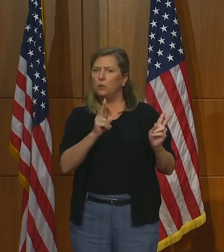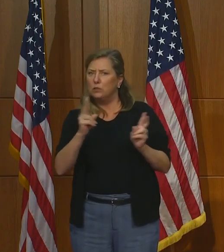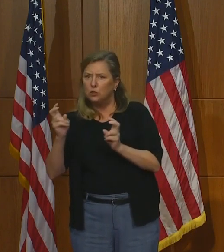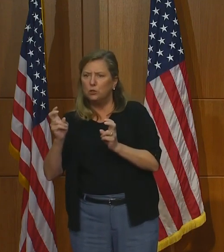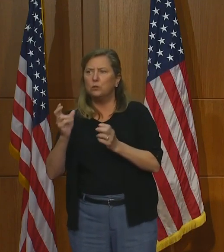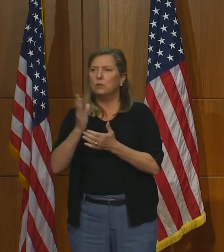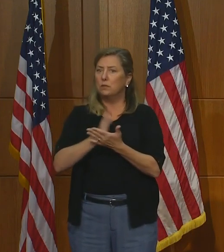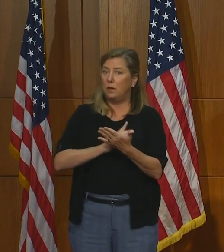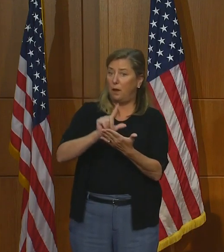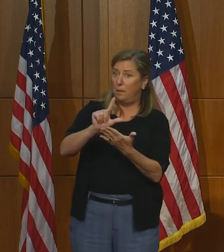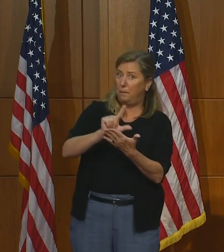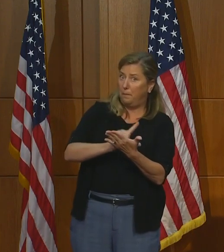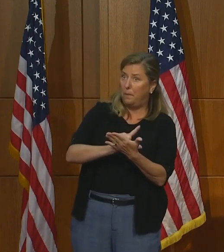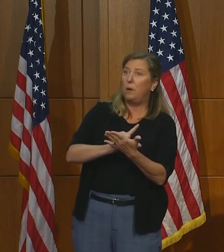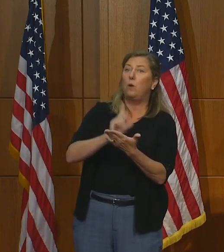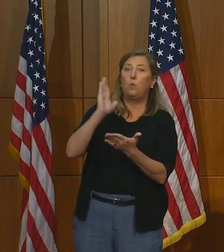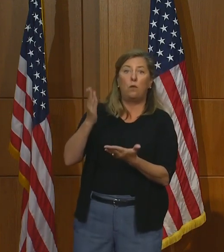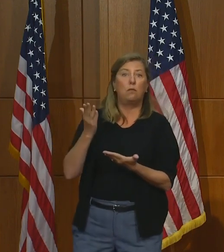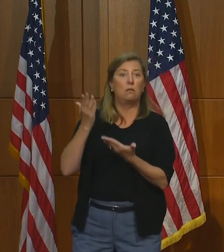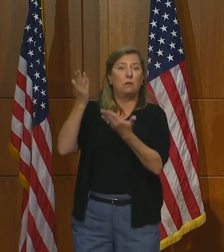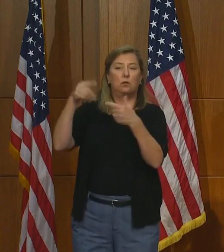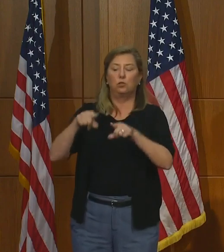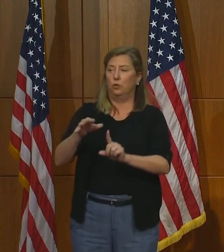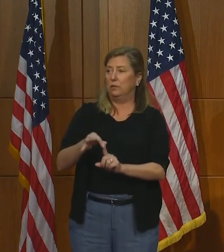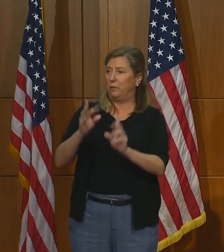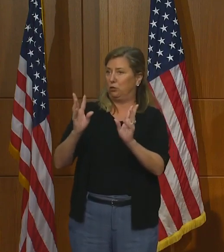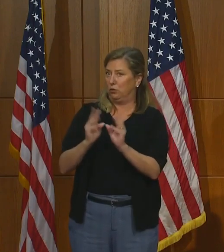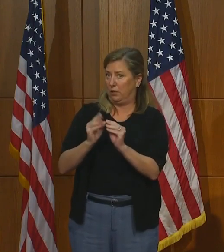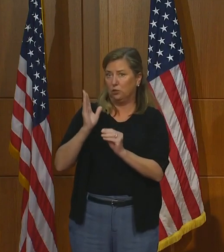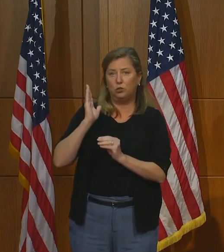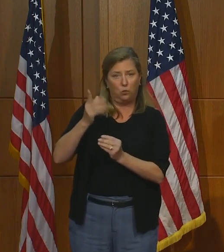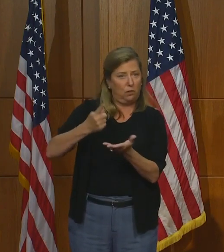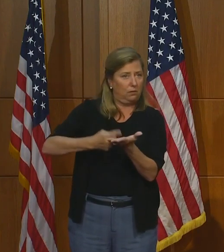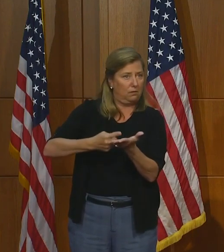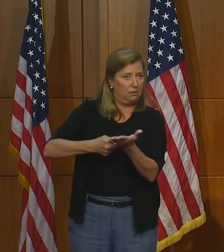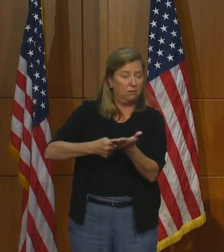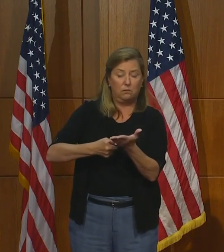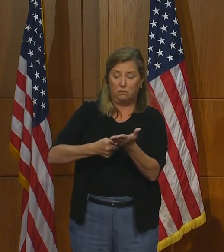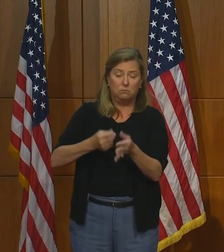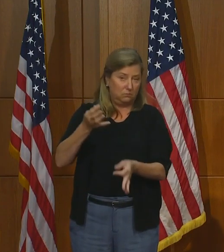SUSPECT THAT SOME OF THOSE- ISSUE SOME OF THOSE PIECES OF